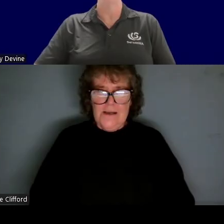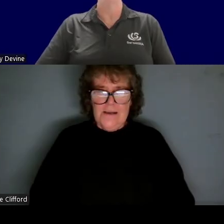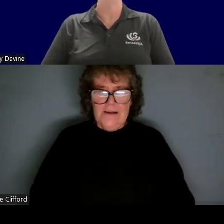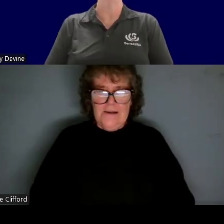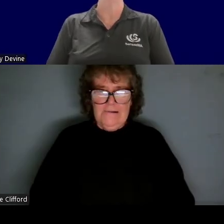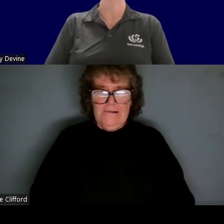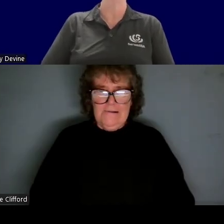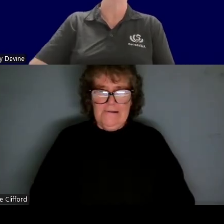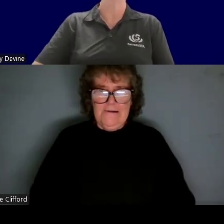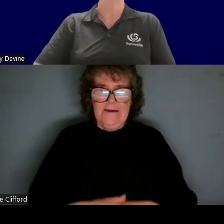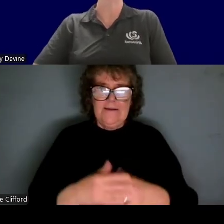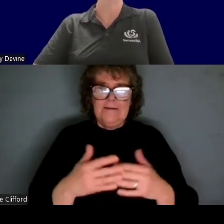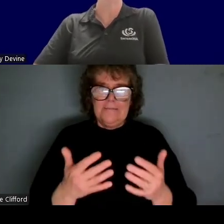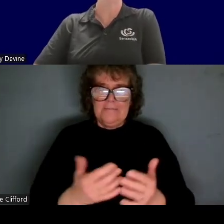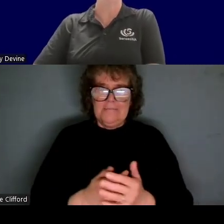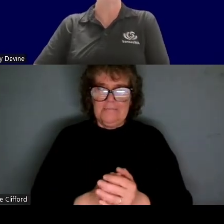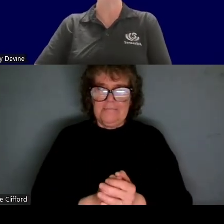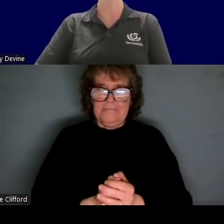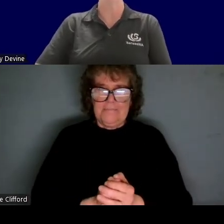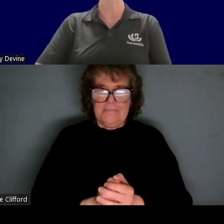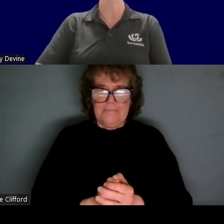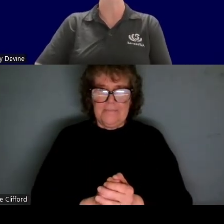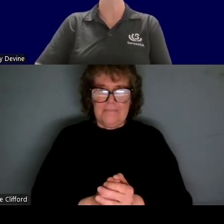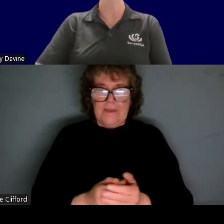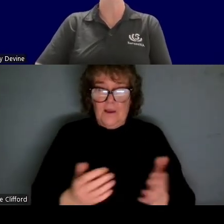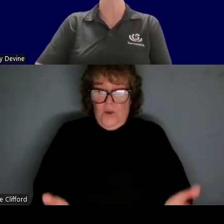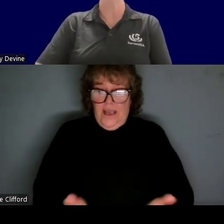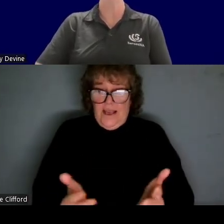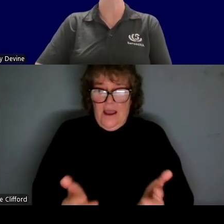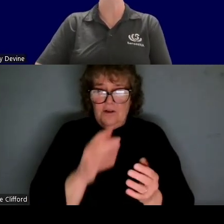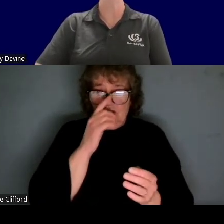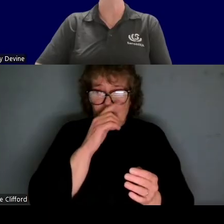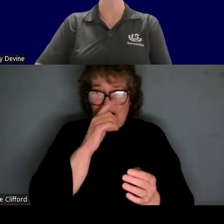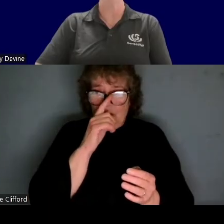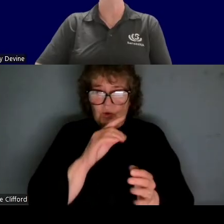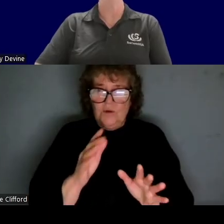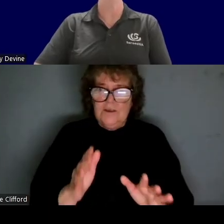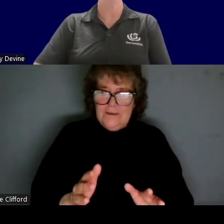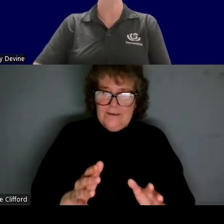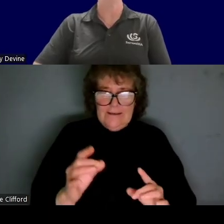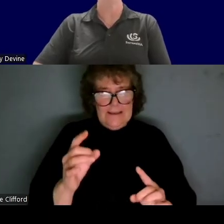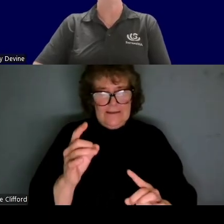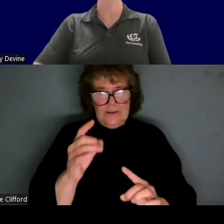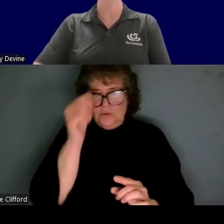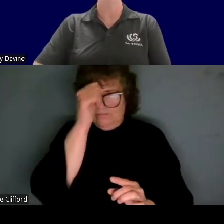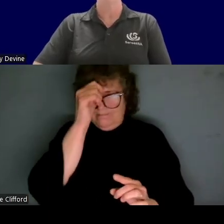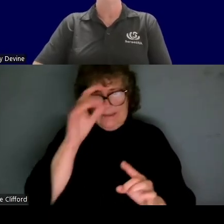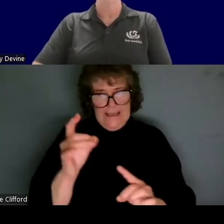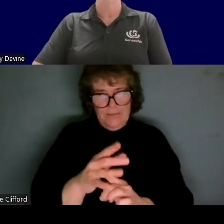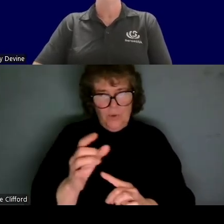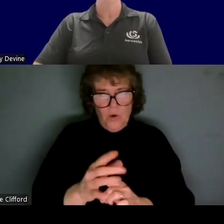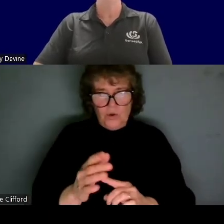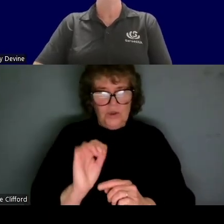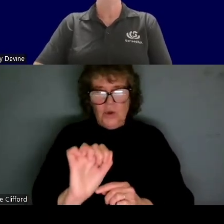We encourage people to look at the importance of positioning and tactile engagement. This supports